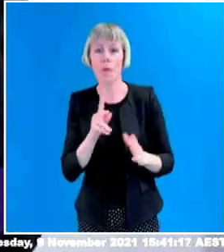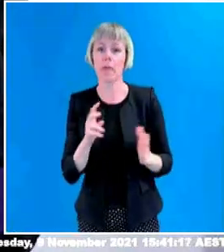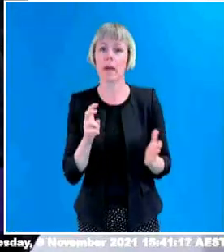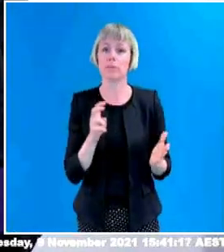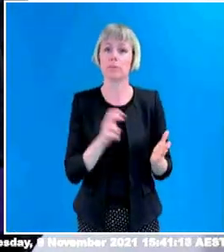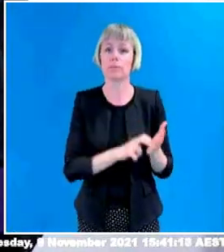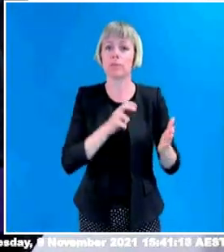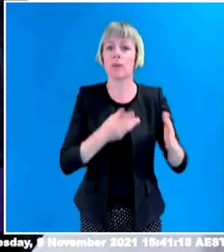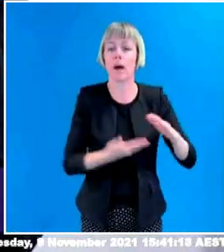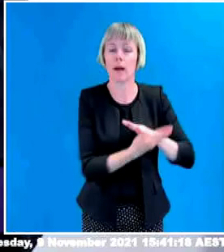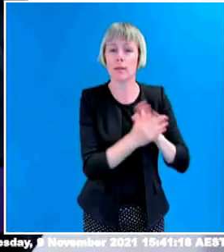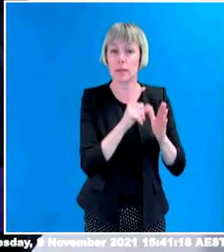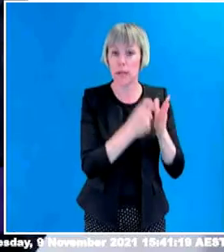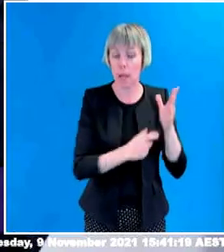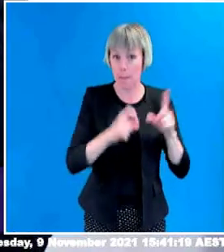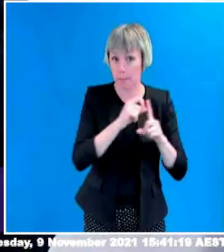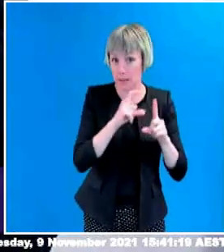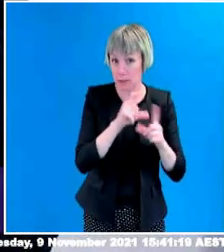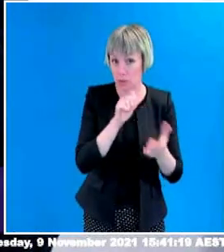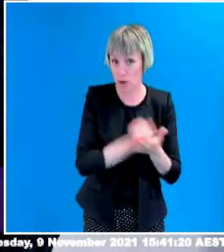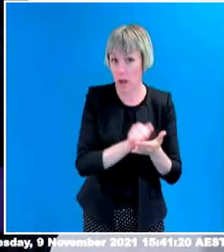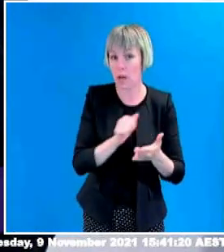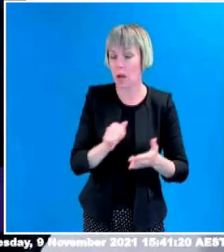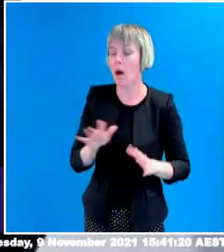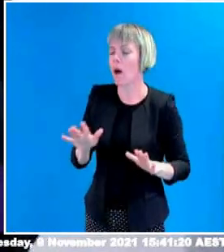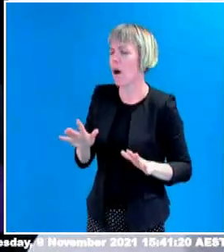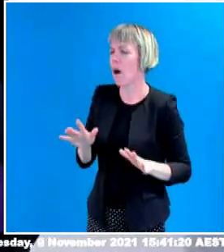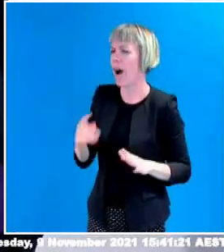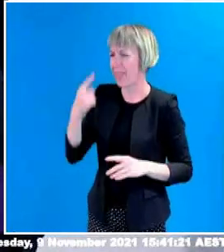But I would like to go and check that and I will provide advice. Thank you.